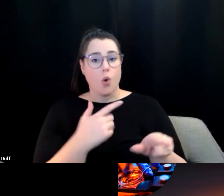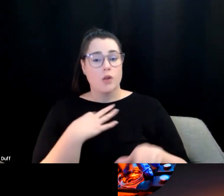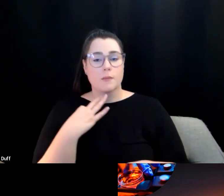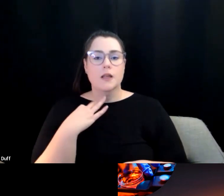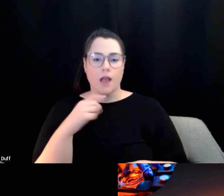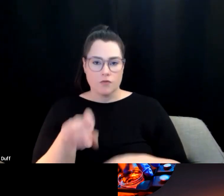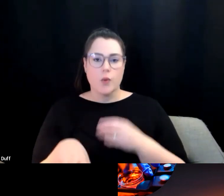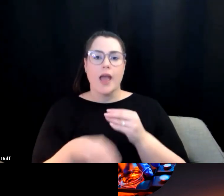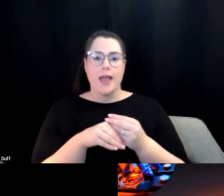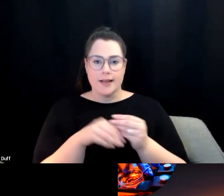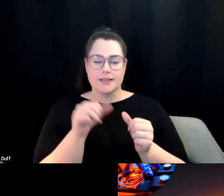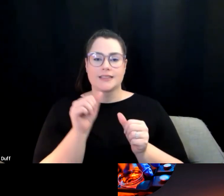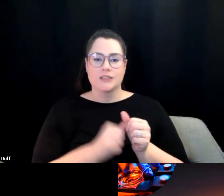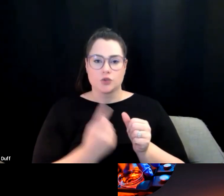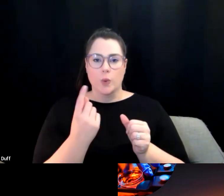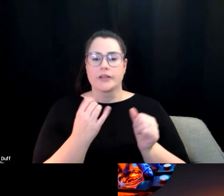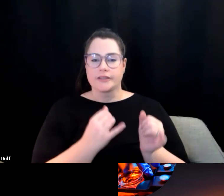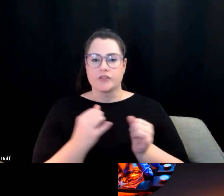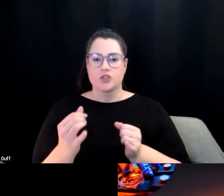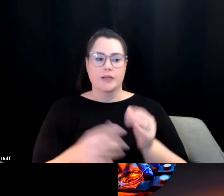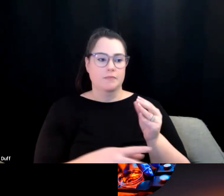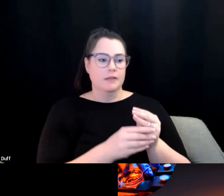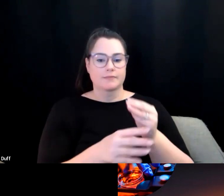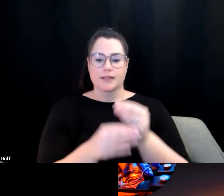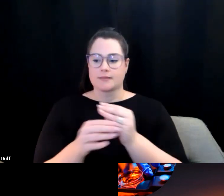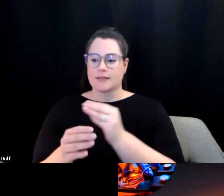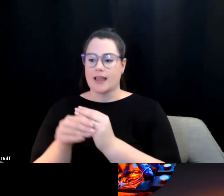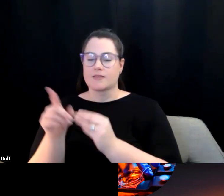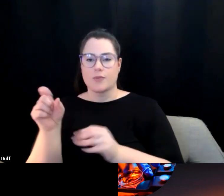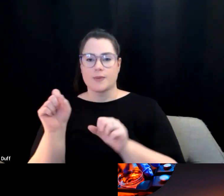So that person can also edit and modify each section of your proposal.